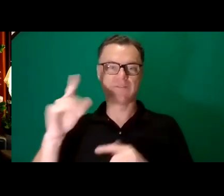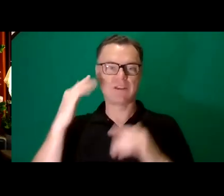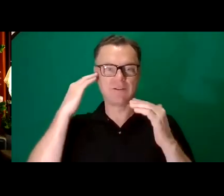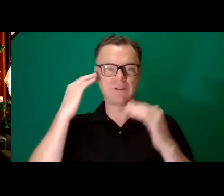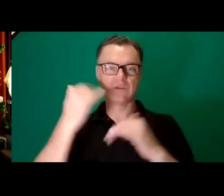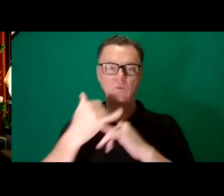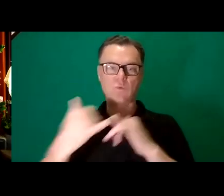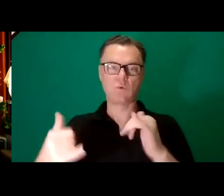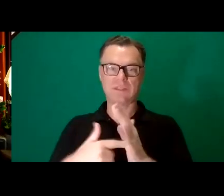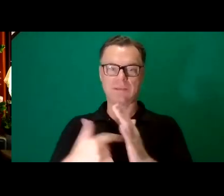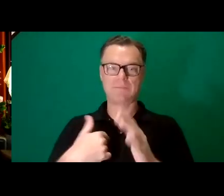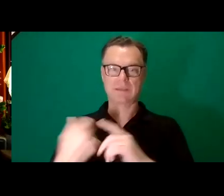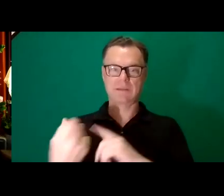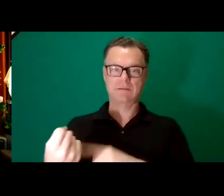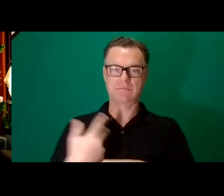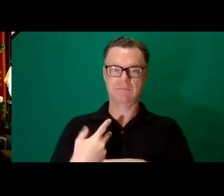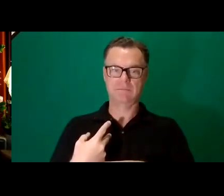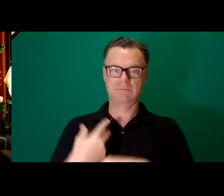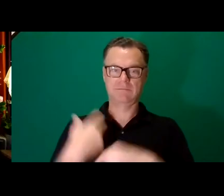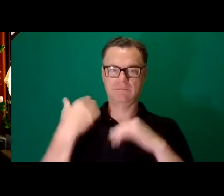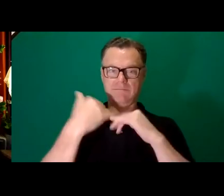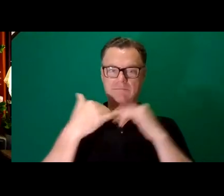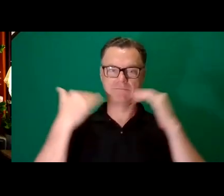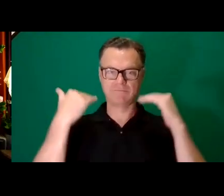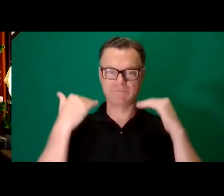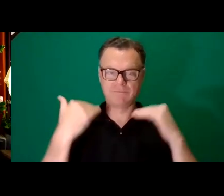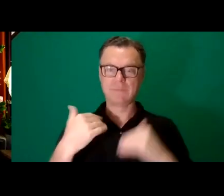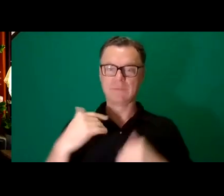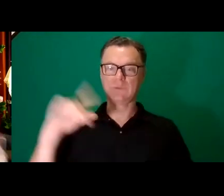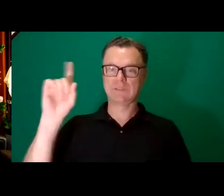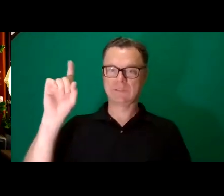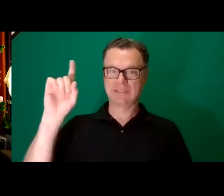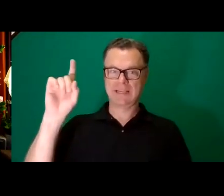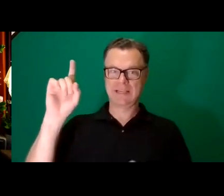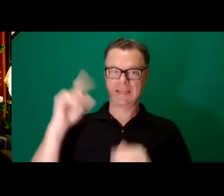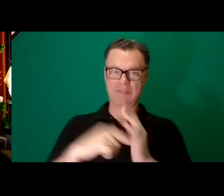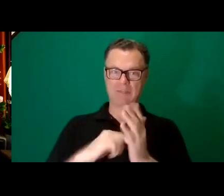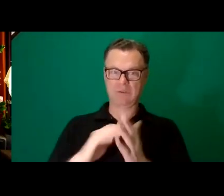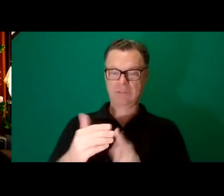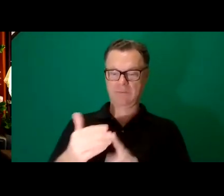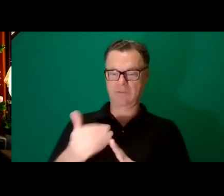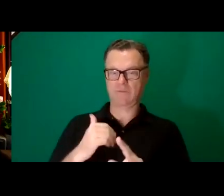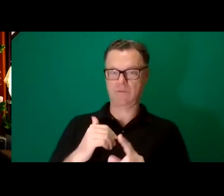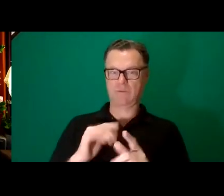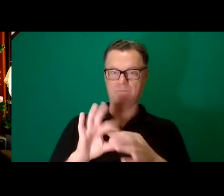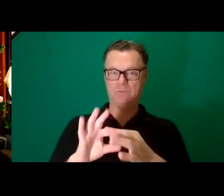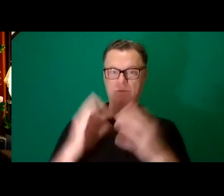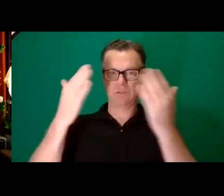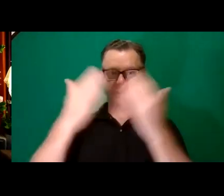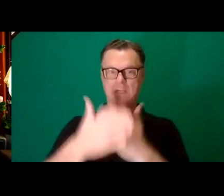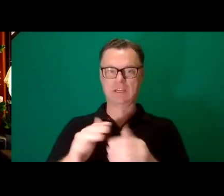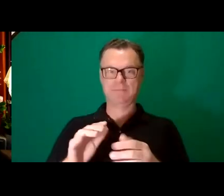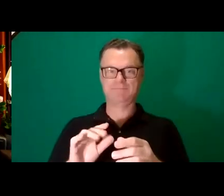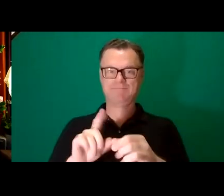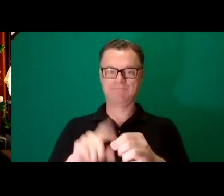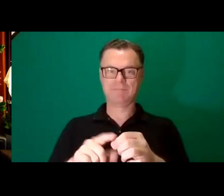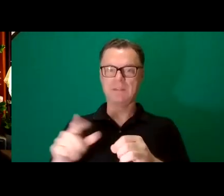than mine and just today before I went online she told me that my grandfather and